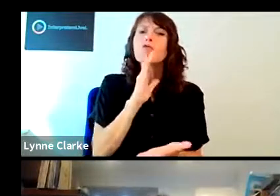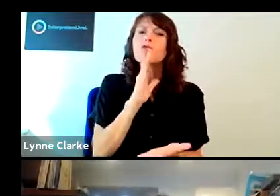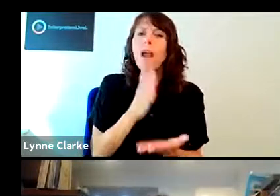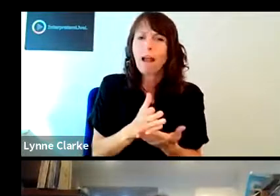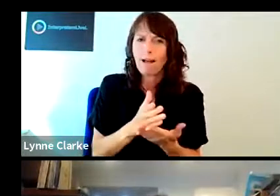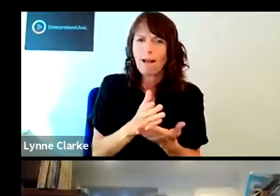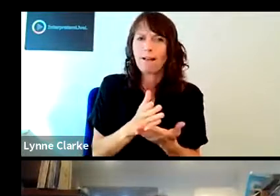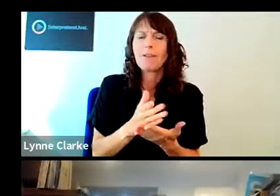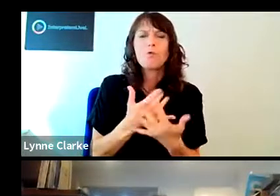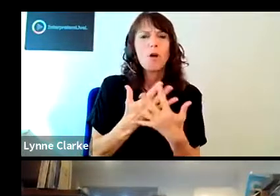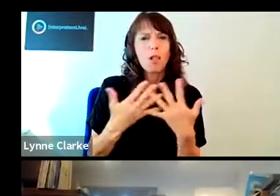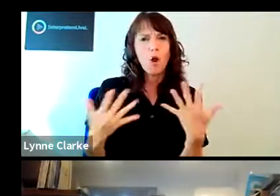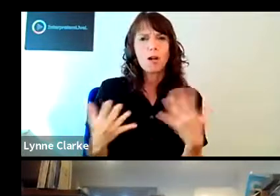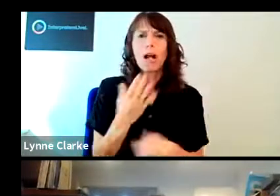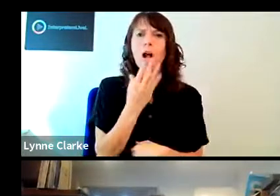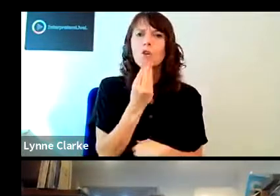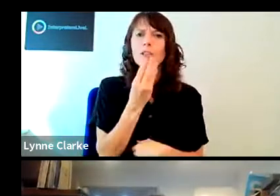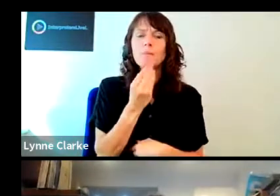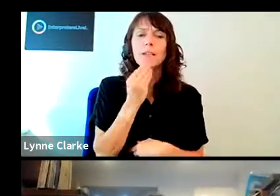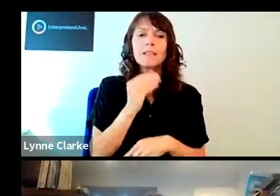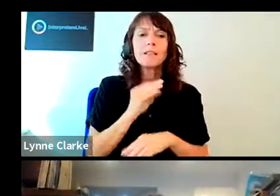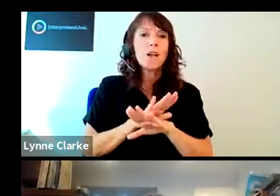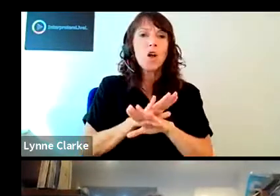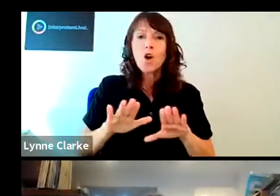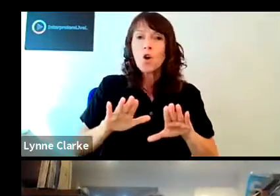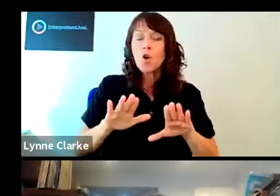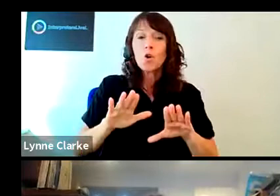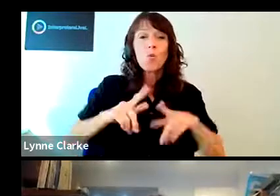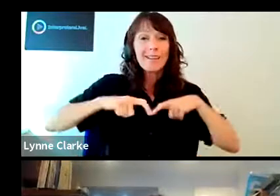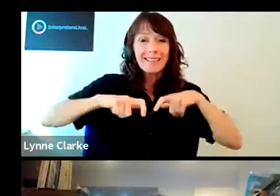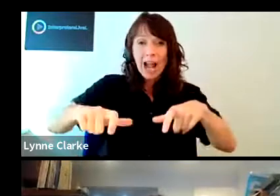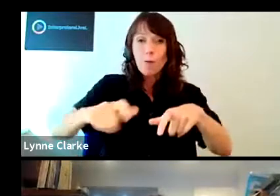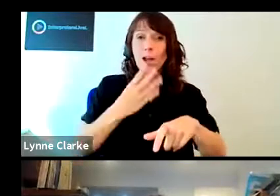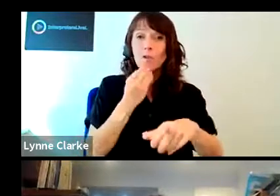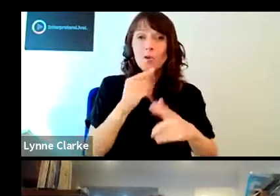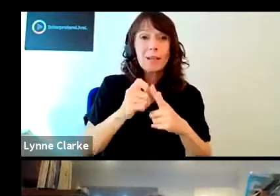there are a lot of customers that are not going to stop using PDFs. It's just a reality. So